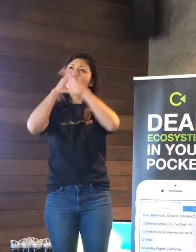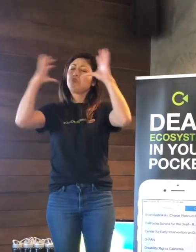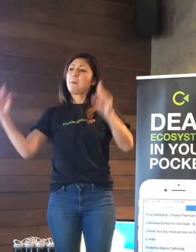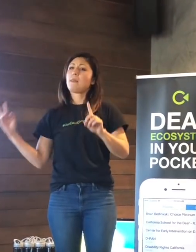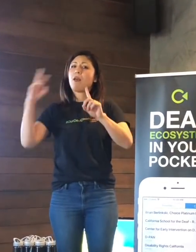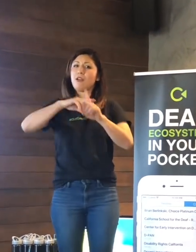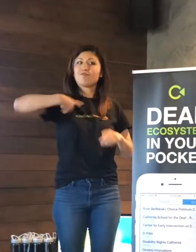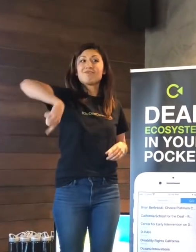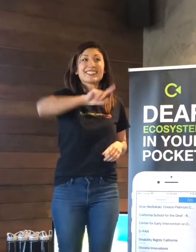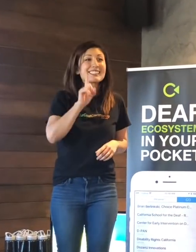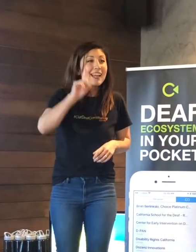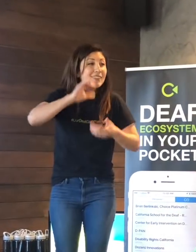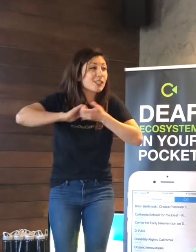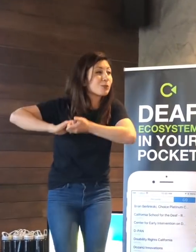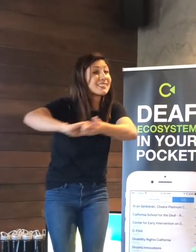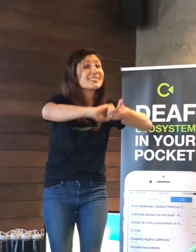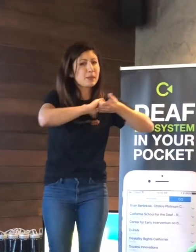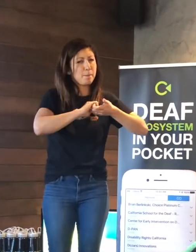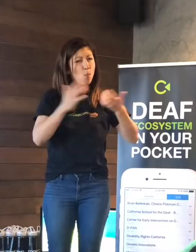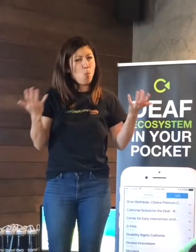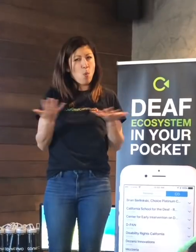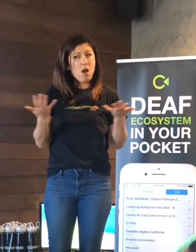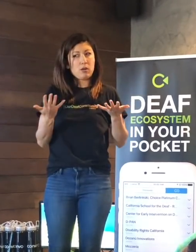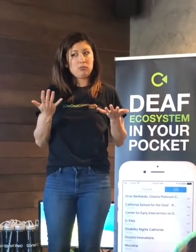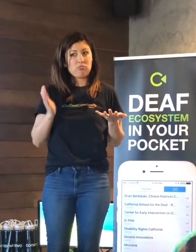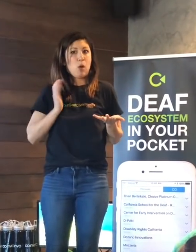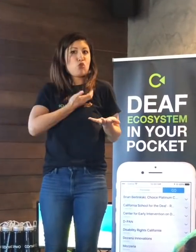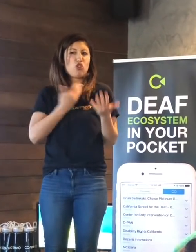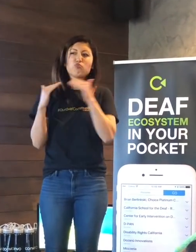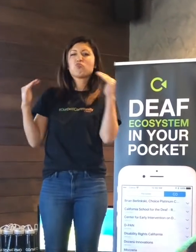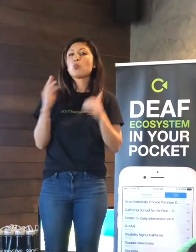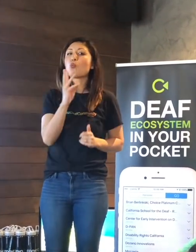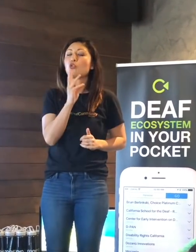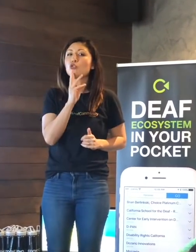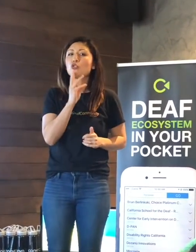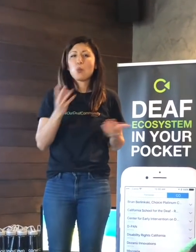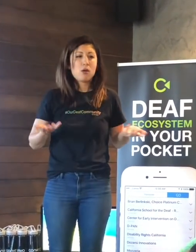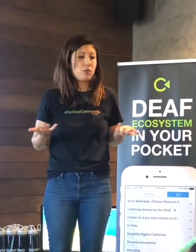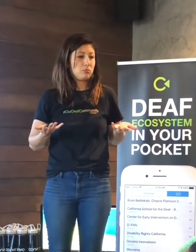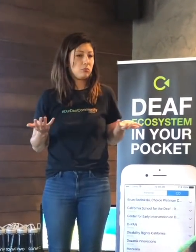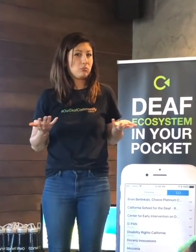Now, let's apply this concept to the Deaf ecosystem. What is our equivalent to water?